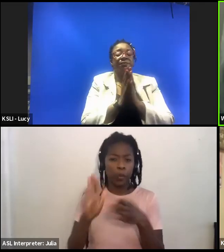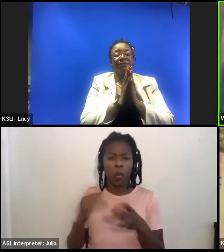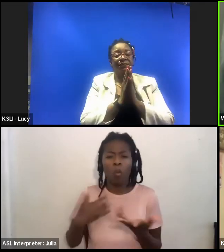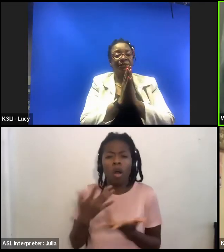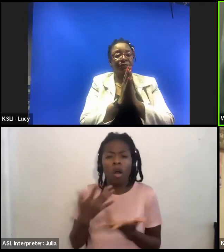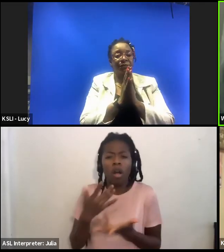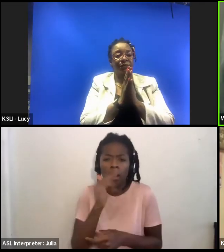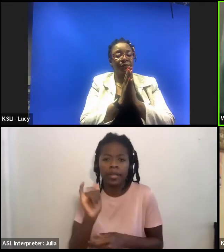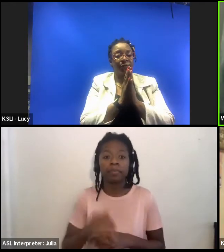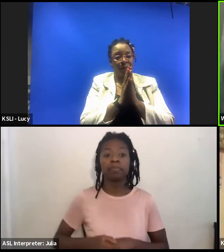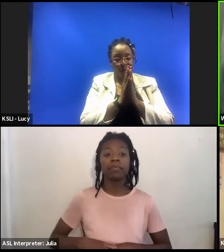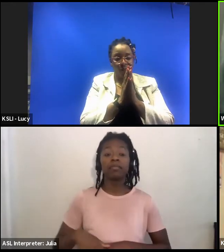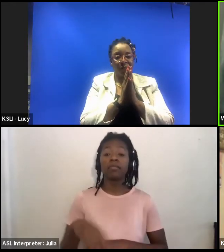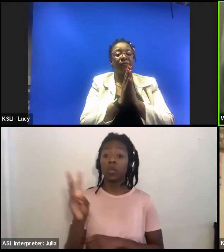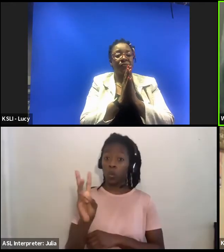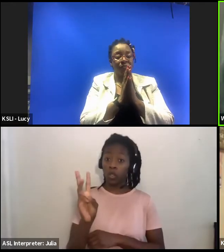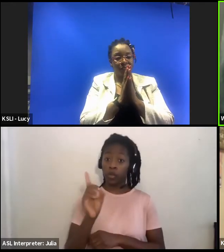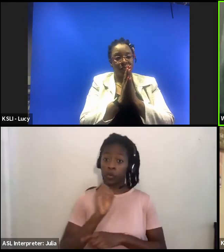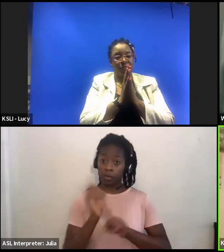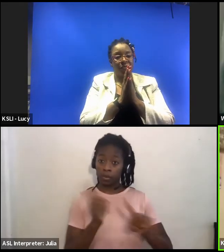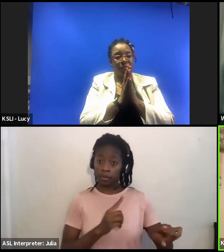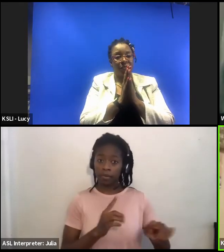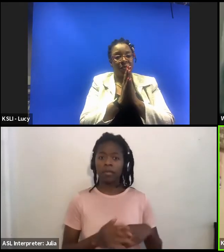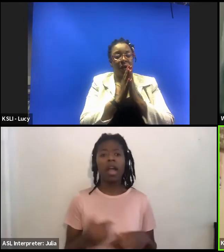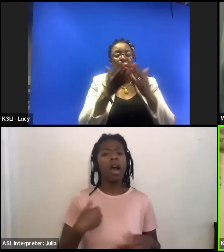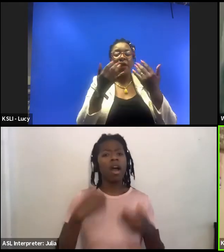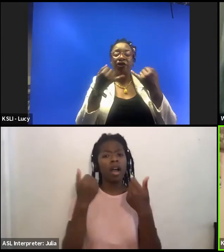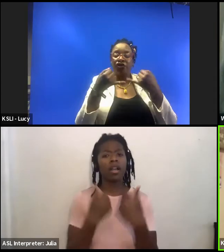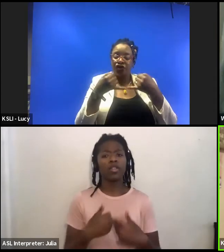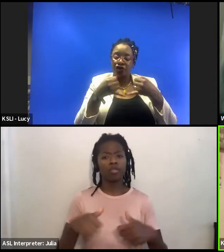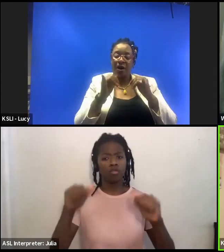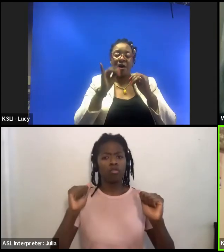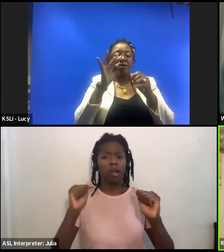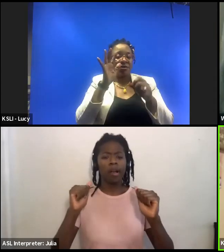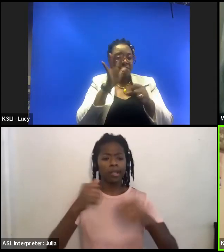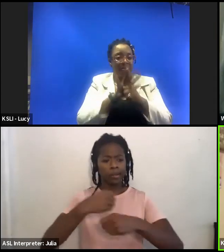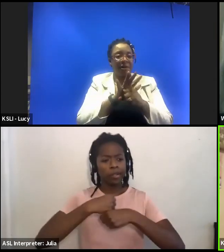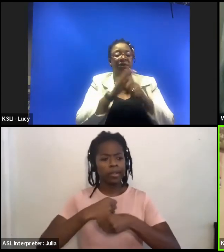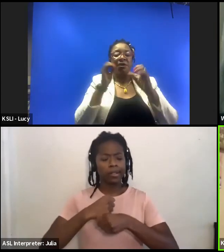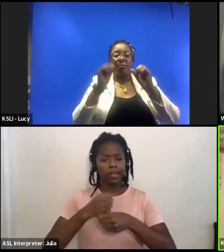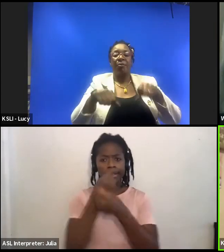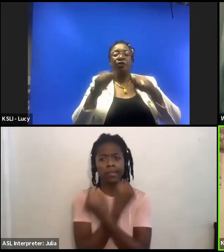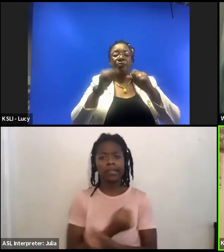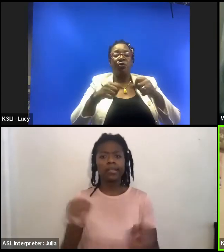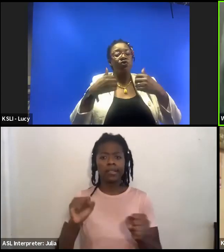I try as much as possible to create a safe space for everyone.